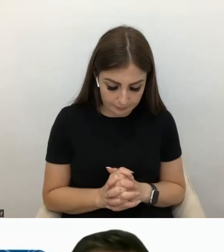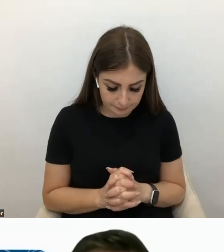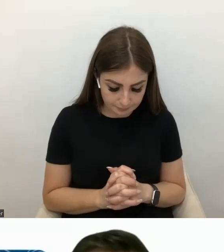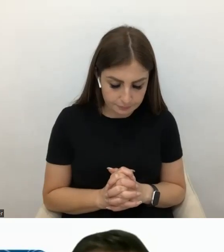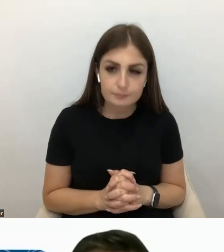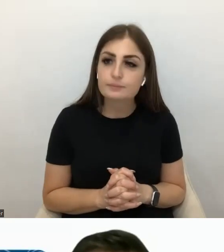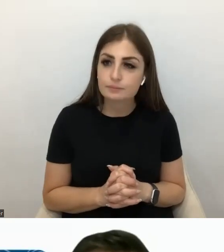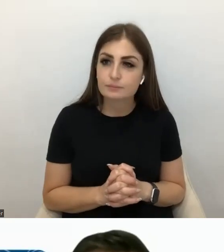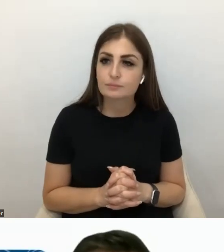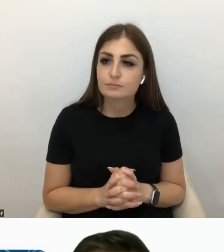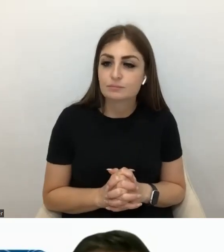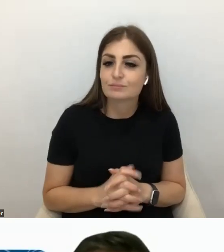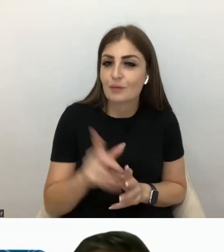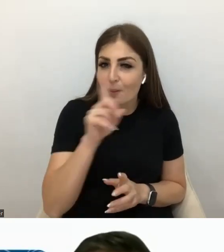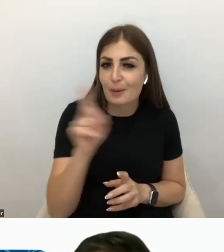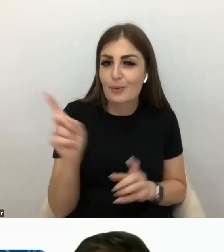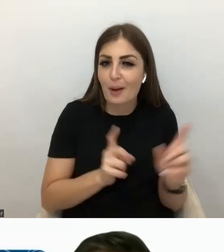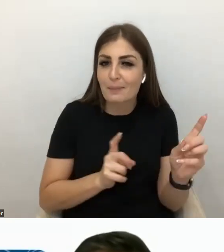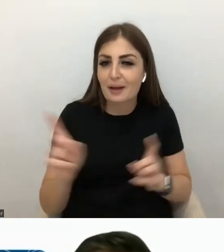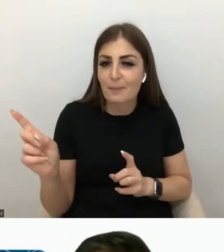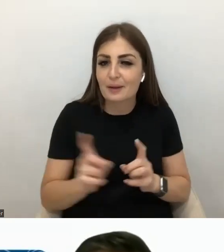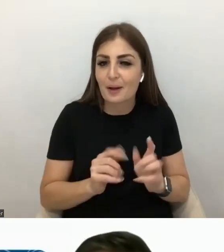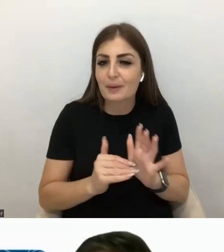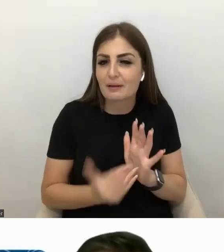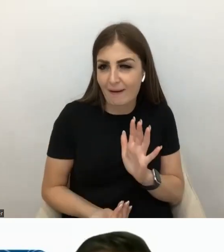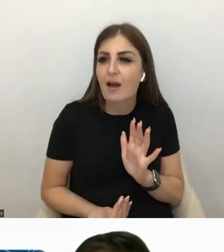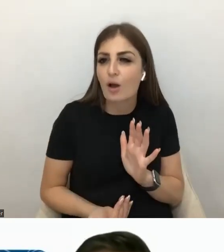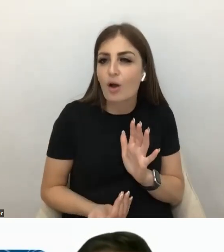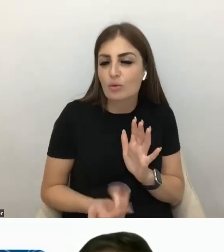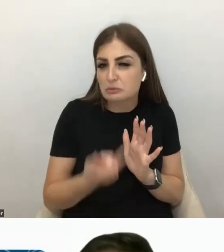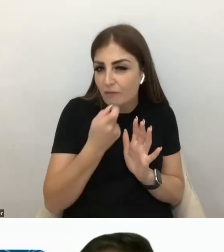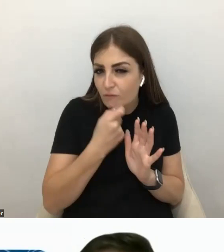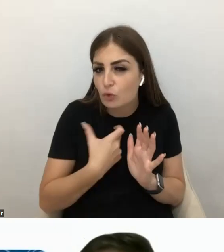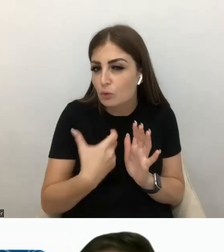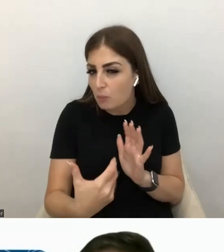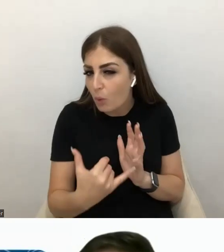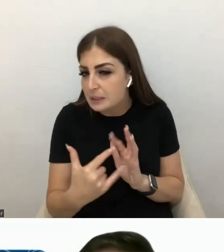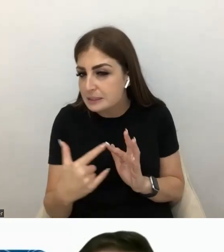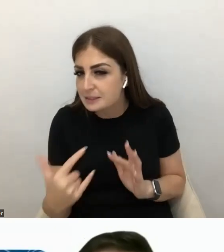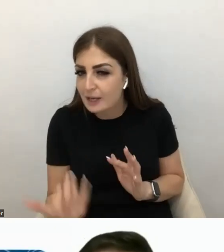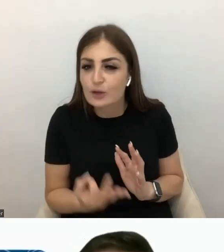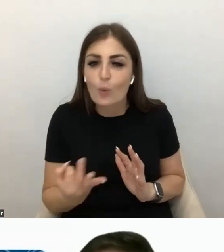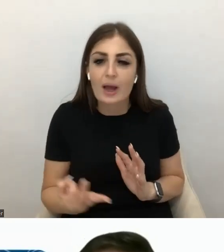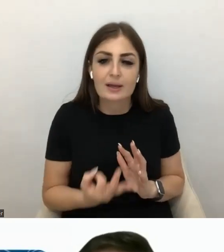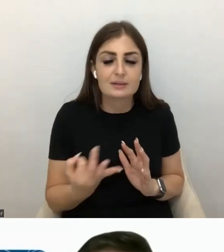Sifa: Welcome, everyone. Thank you for joining us for this webinar, we may give everyone a few seconds to trickle in and we'll get started. If anyone is trickling in, we are giving everyone a few seconds to join us and then we'll get